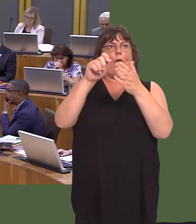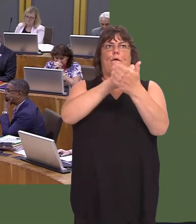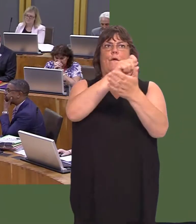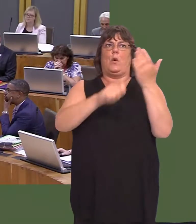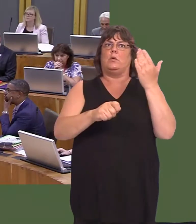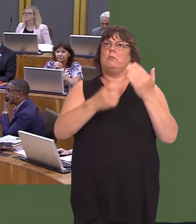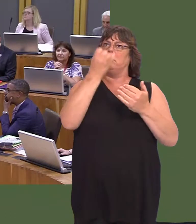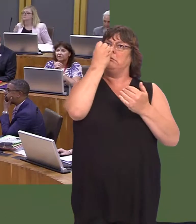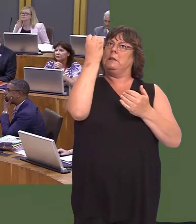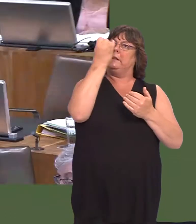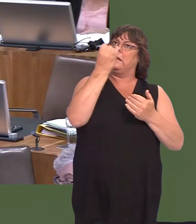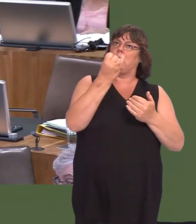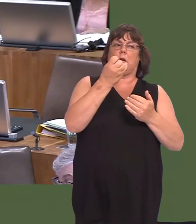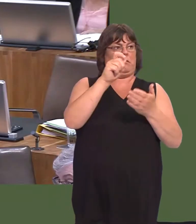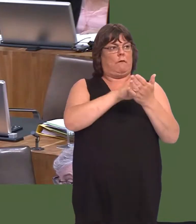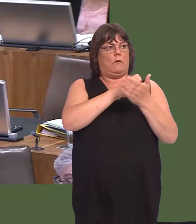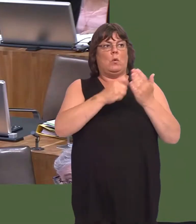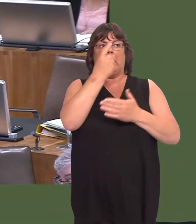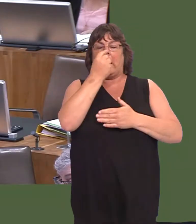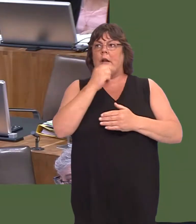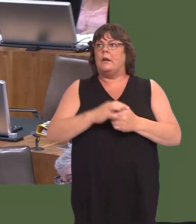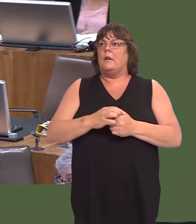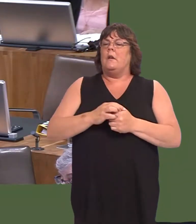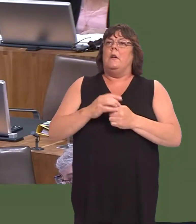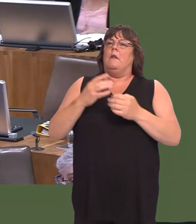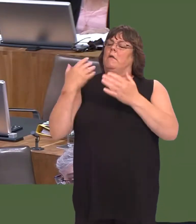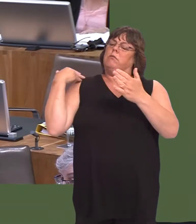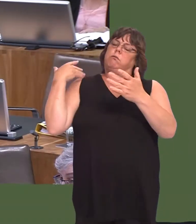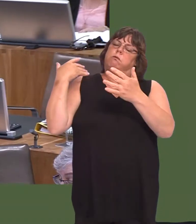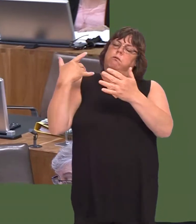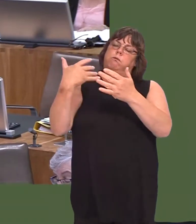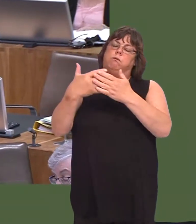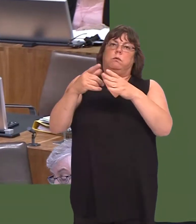For many years in this Chamber, politicians of all parties have wrestled with how we get